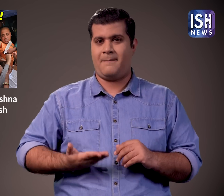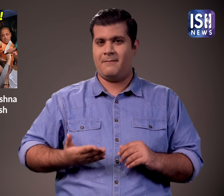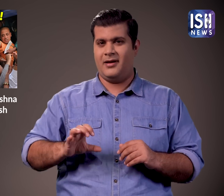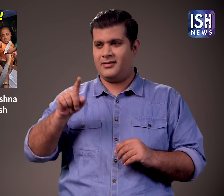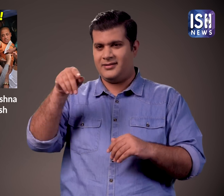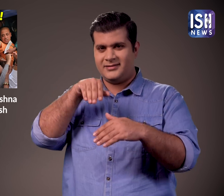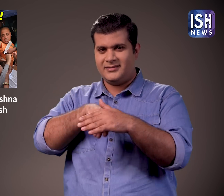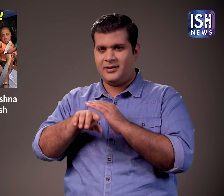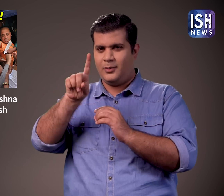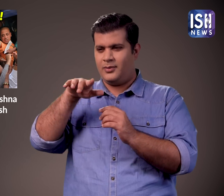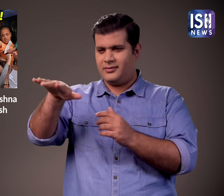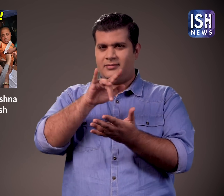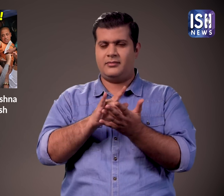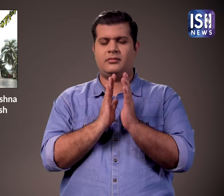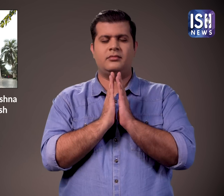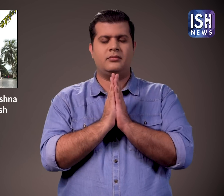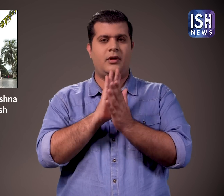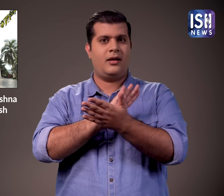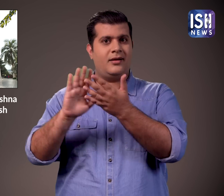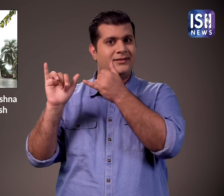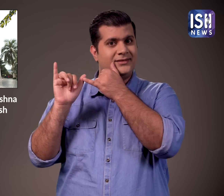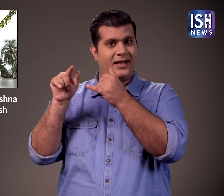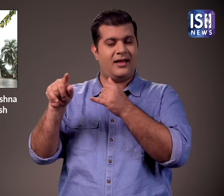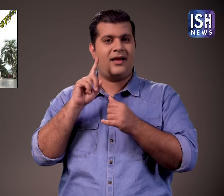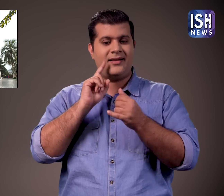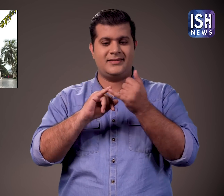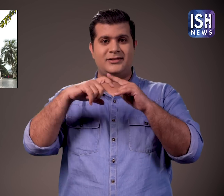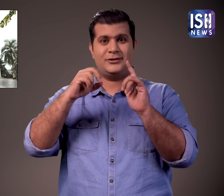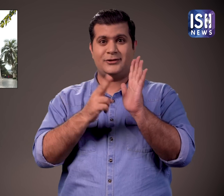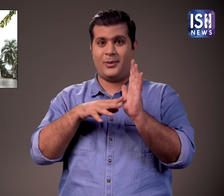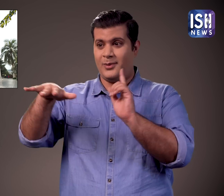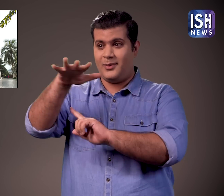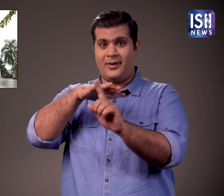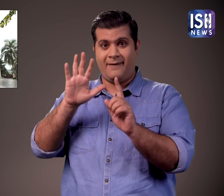There is an ISKCON temple in Bangladesh